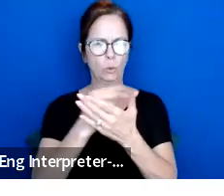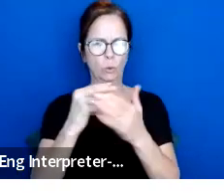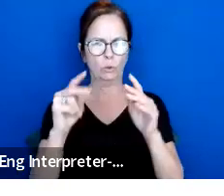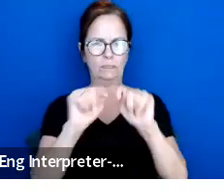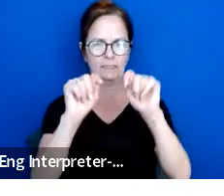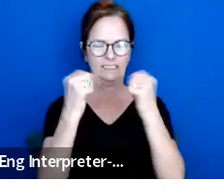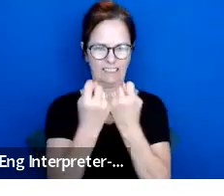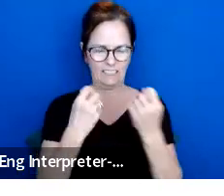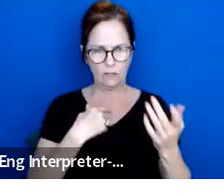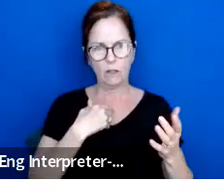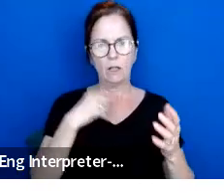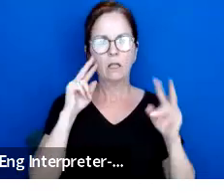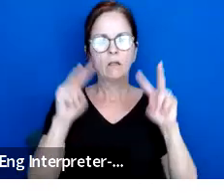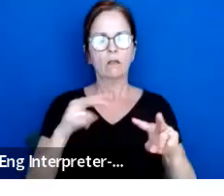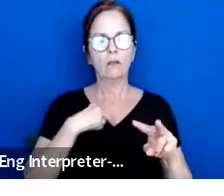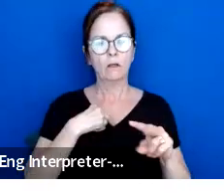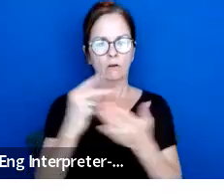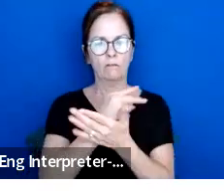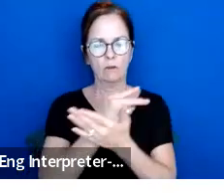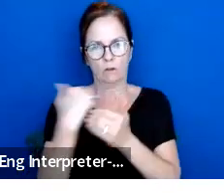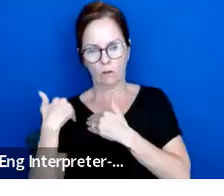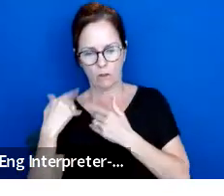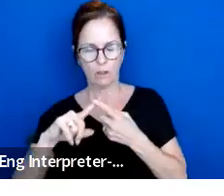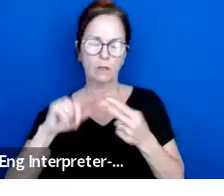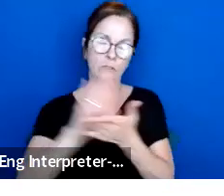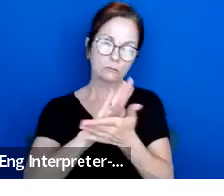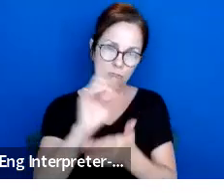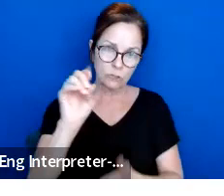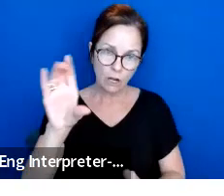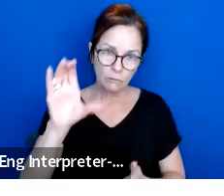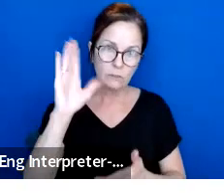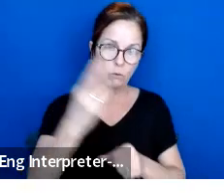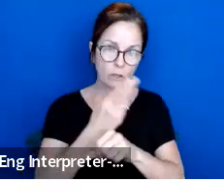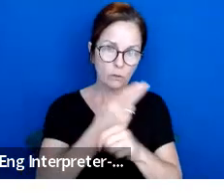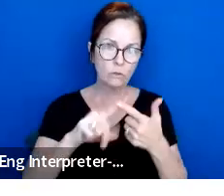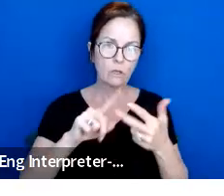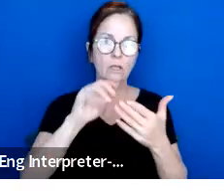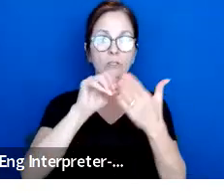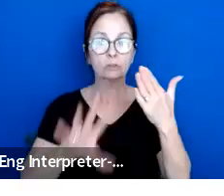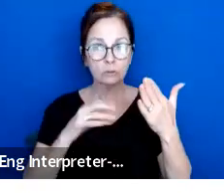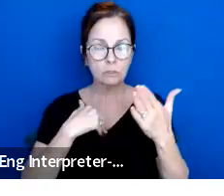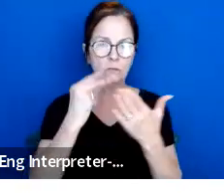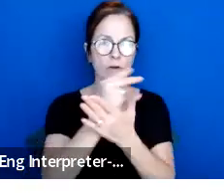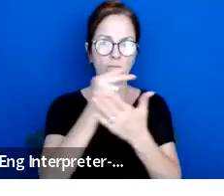We're going to look at reviewer responsibilities. Documents used. Student reviews.